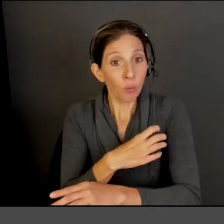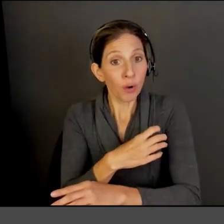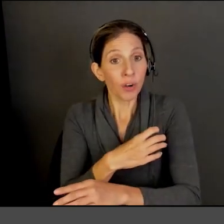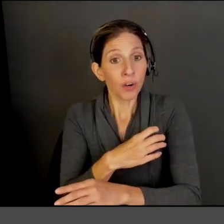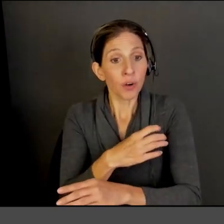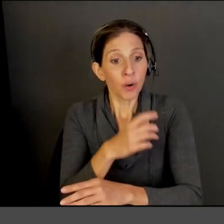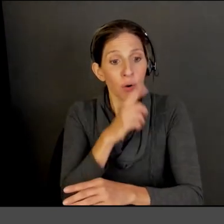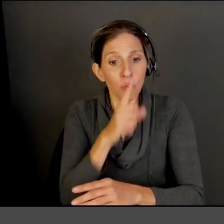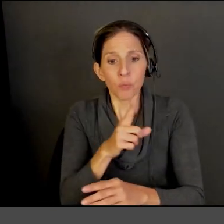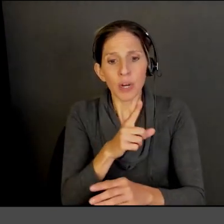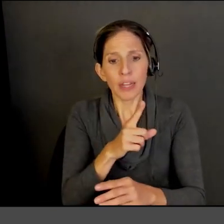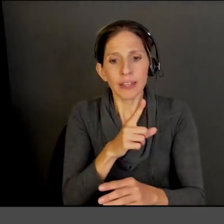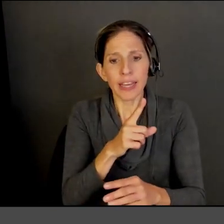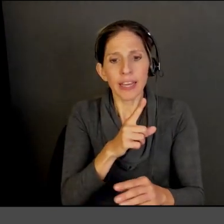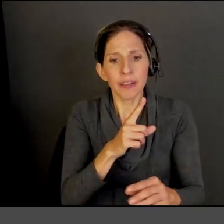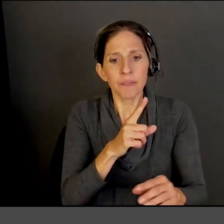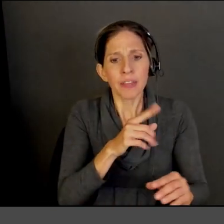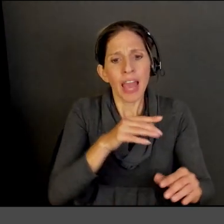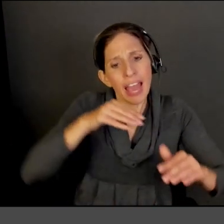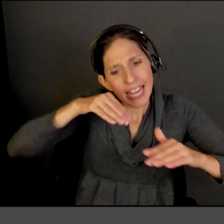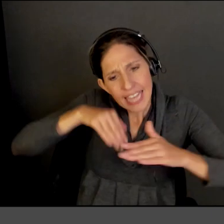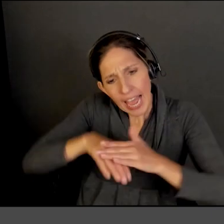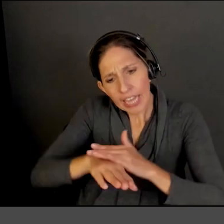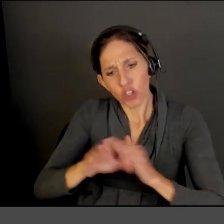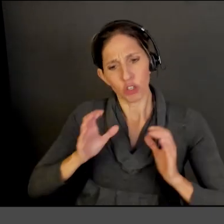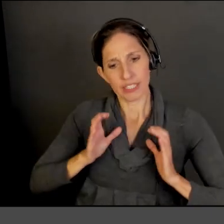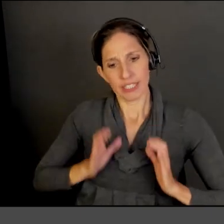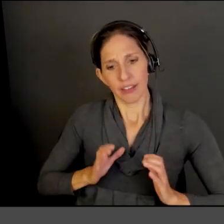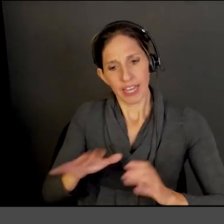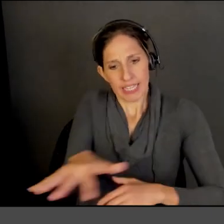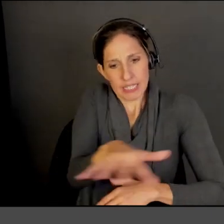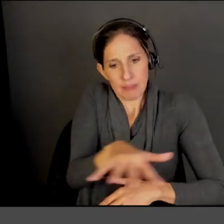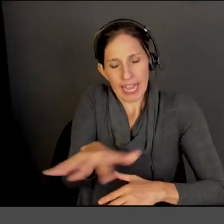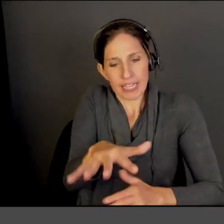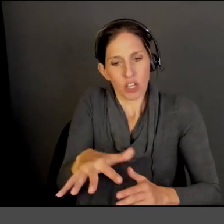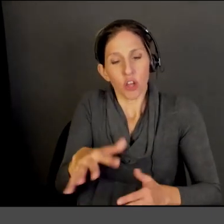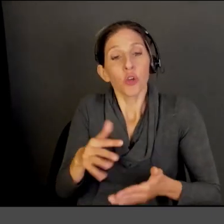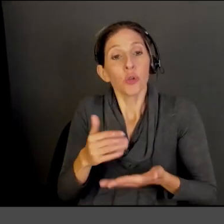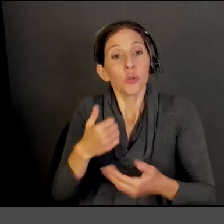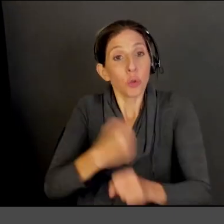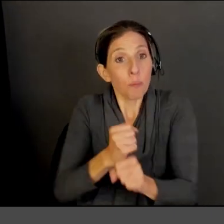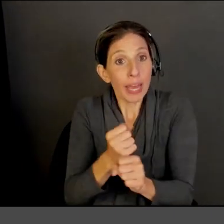TO MAKE SOMETHING HAPPEN? WELL, YOU KNOW,